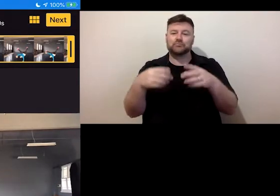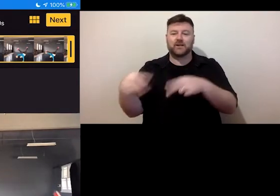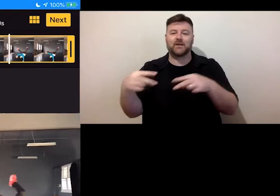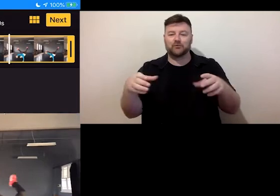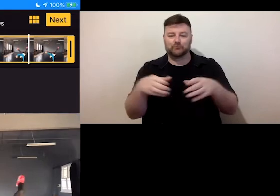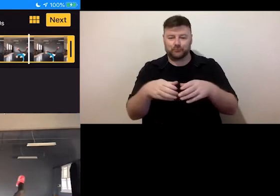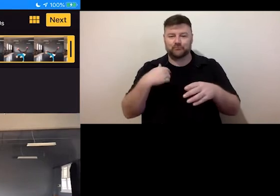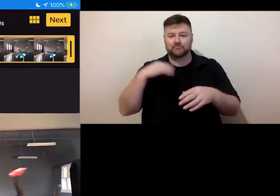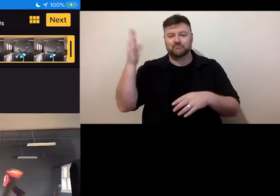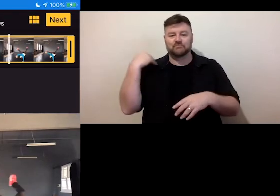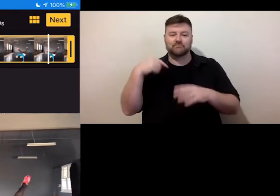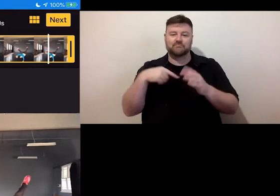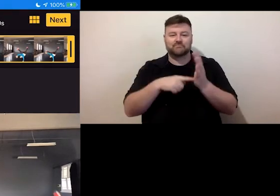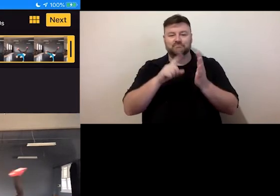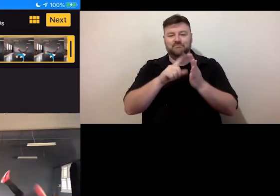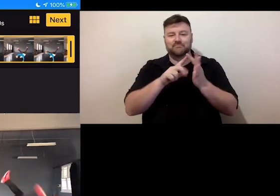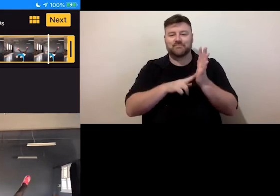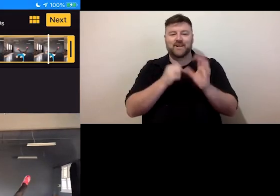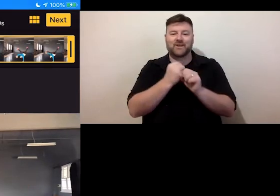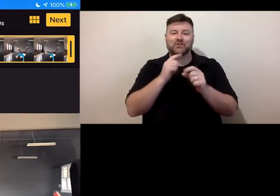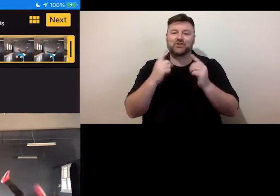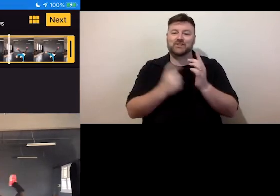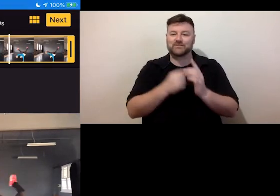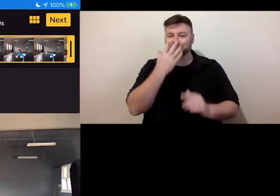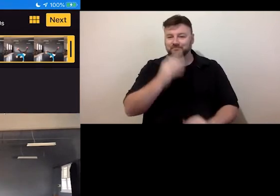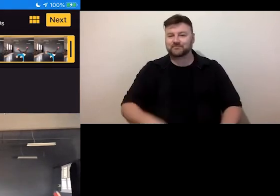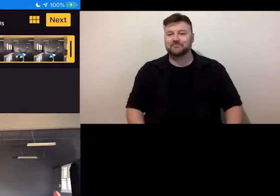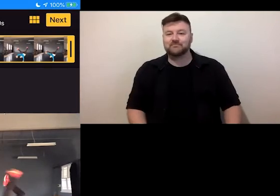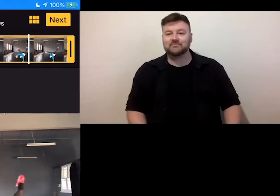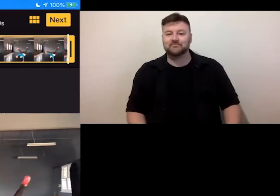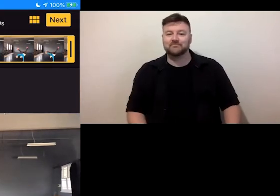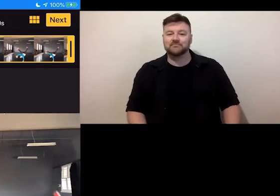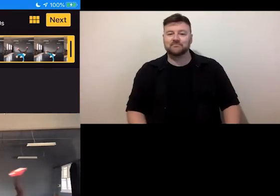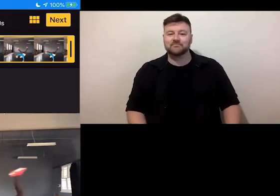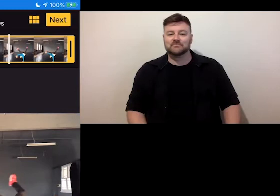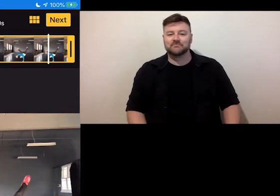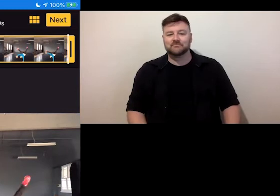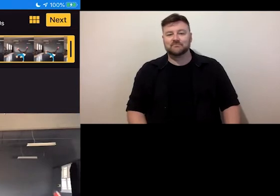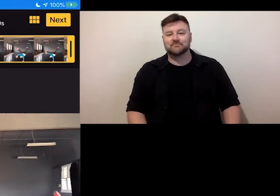I mean, we're still in a crew, but we just don't go to battles anymore.